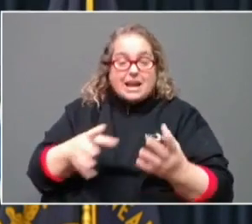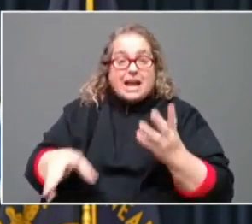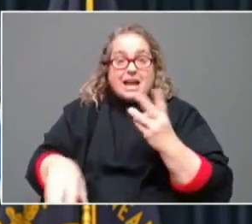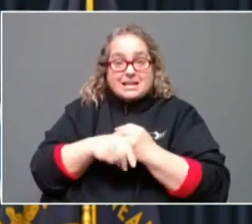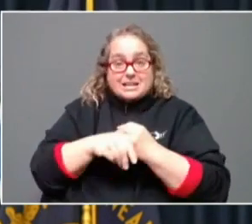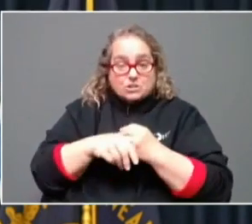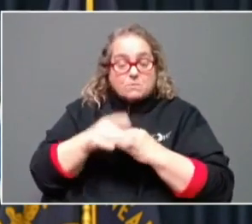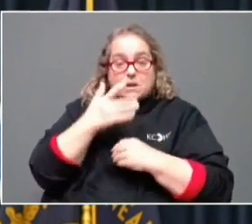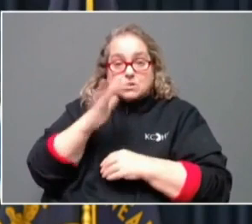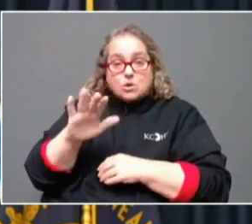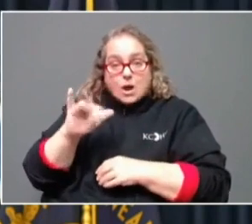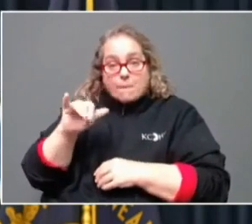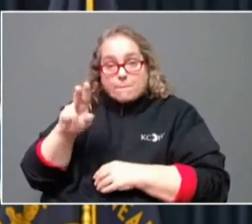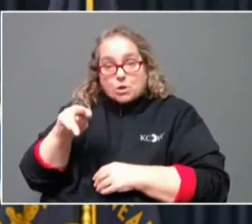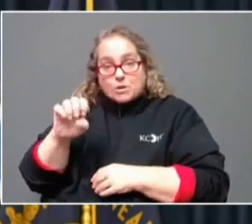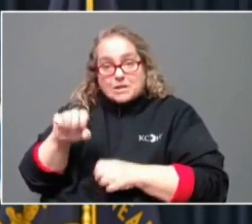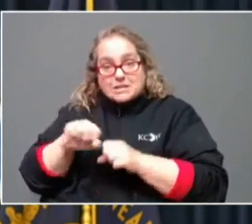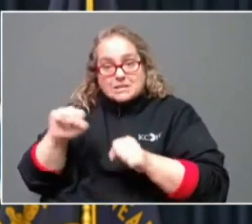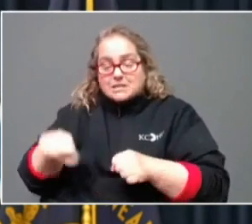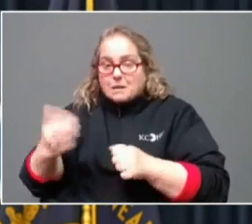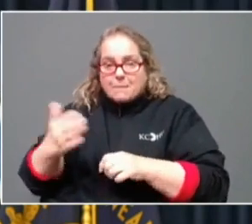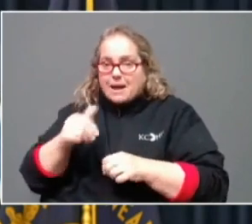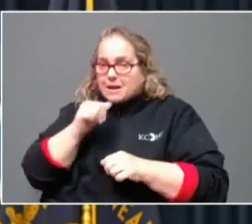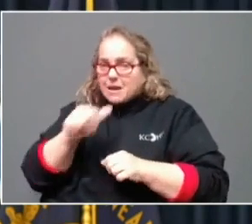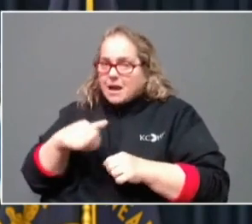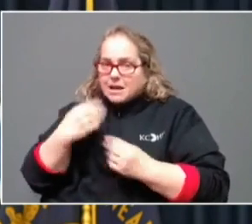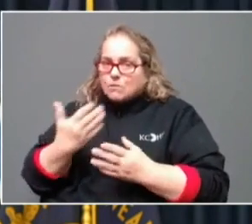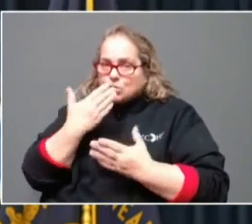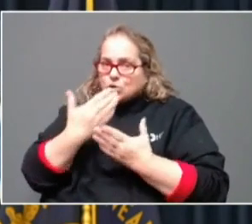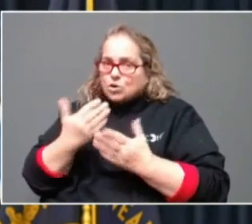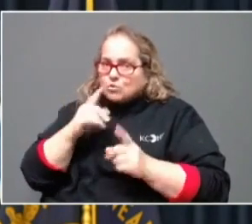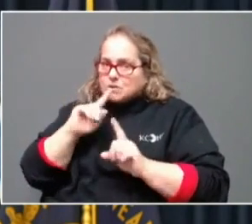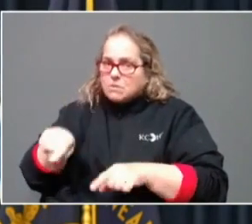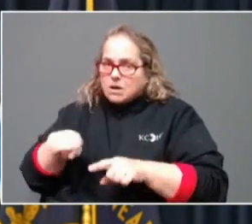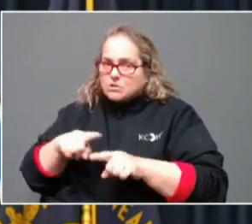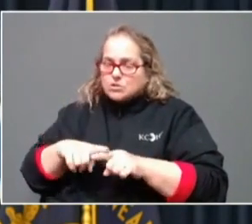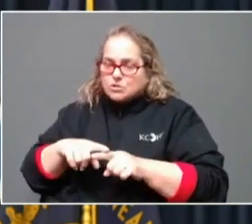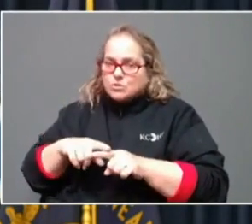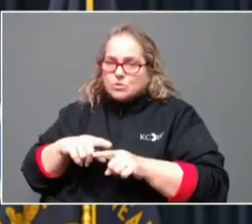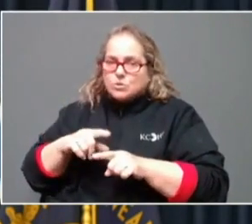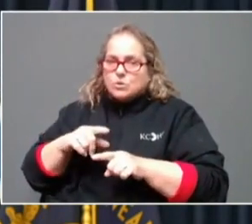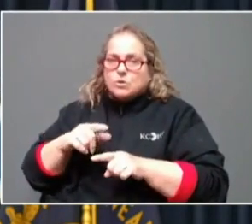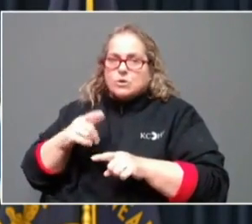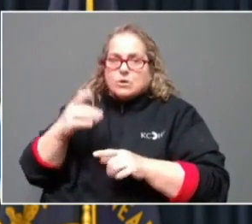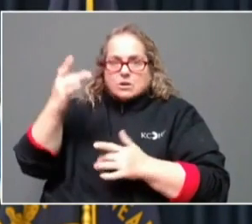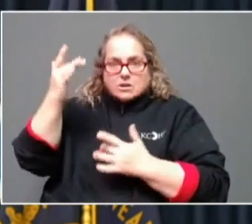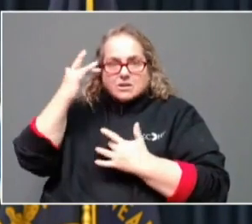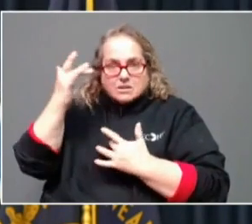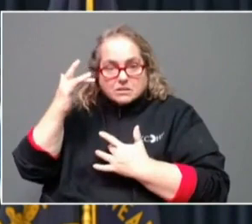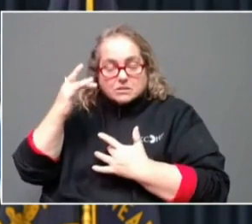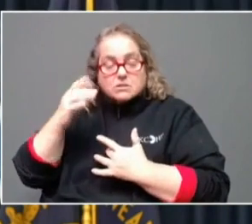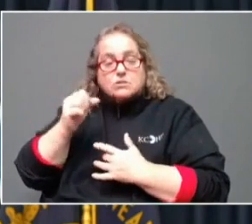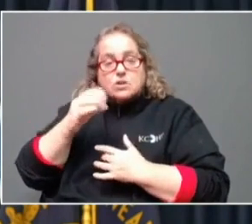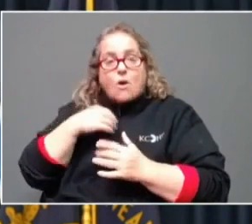adequate response to the vaccine. So I'd encourage you to please talk with your physician if it's a good option for you. We're going to try to get it